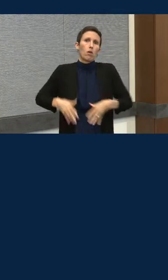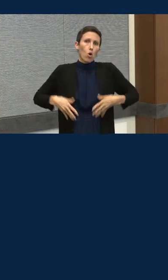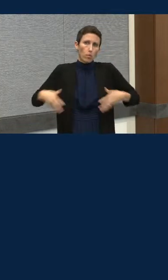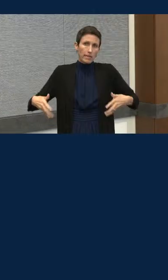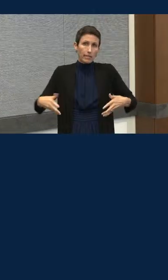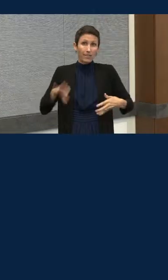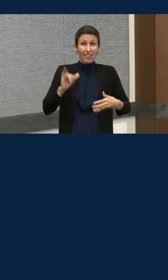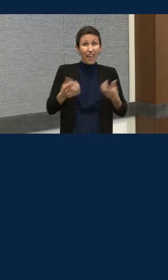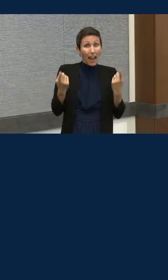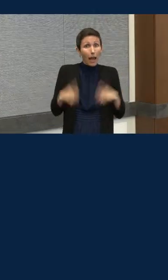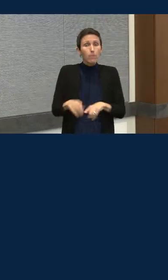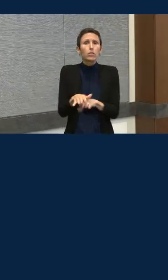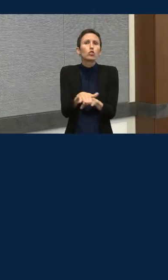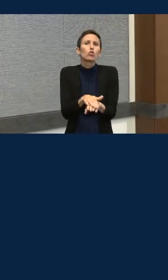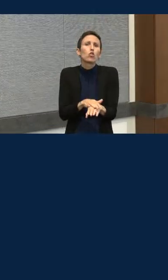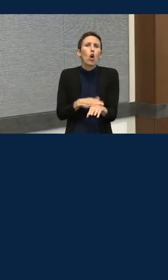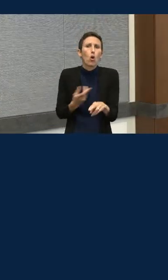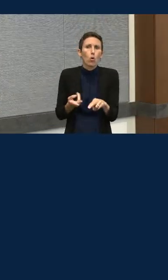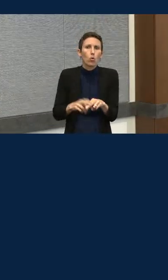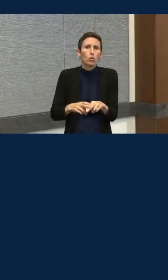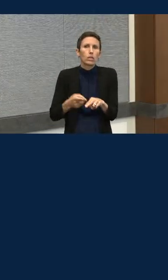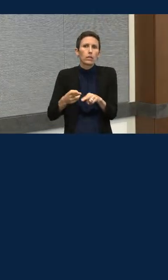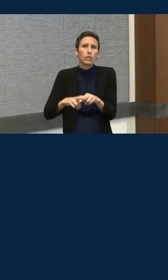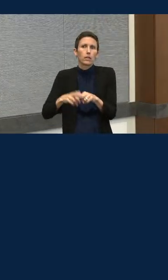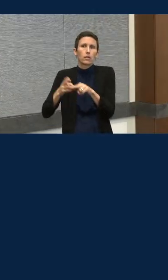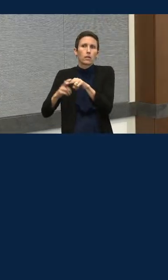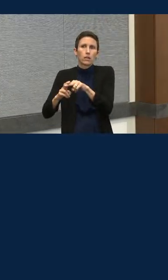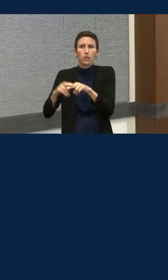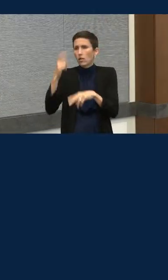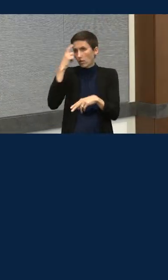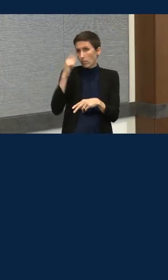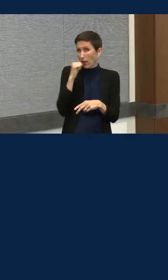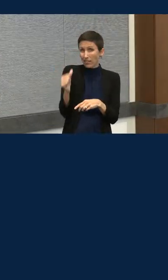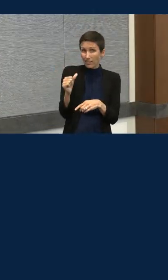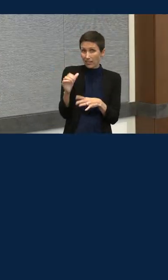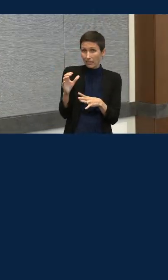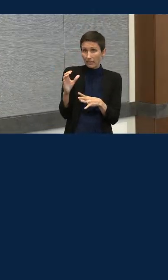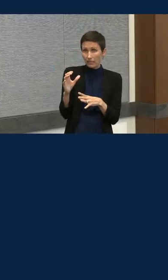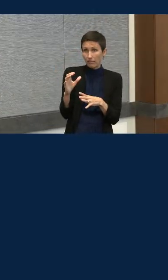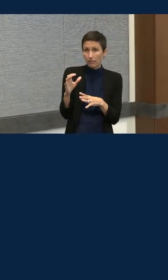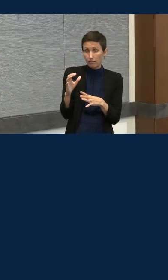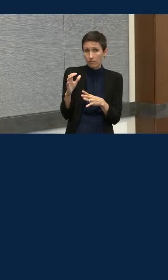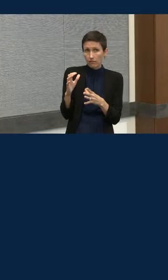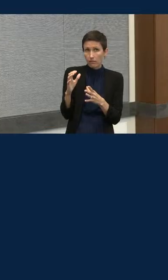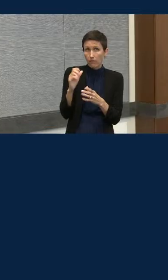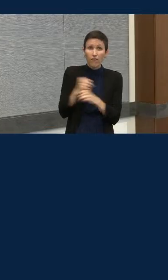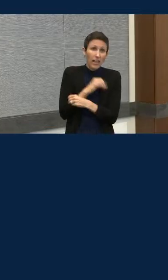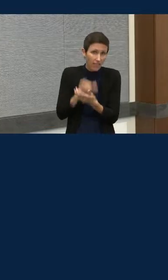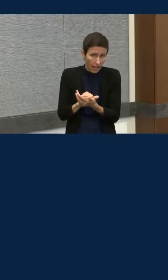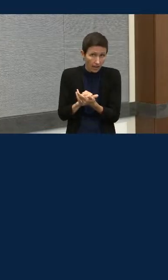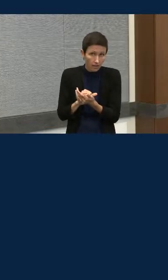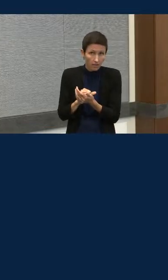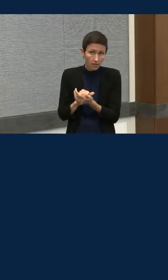doesn't adapt to that and try to get you back to your earlier weight. There are a couple of